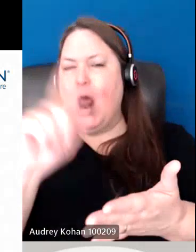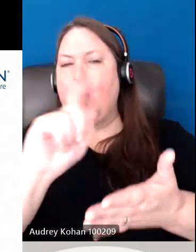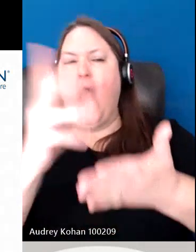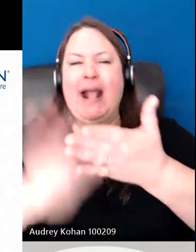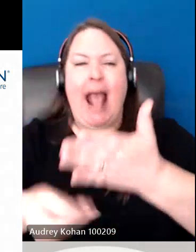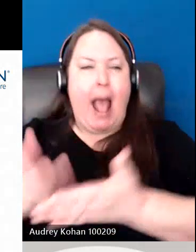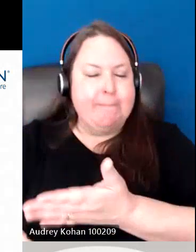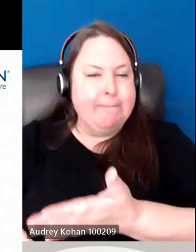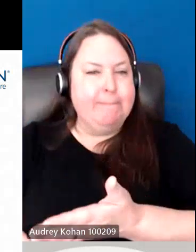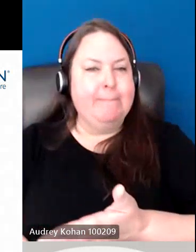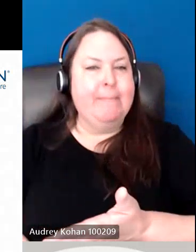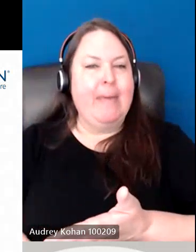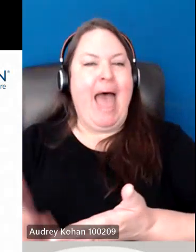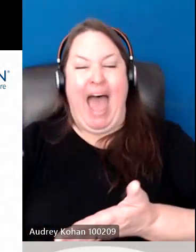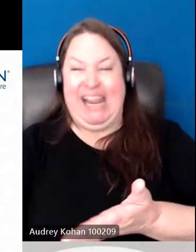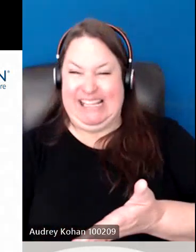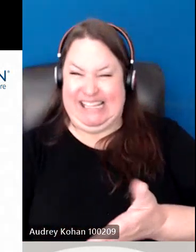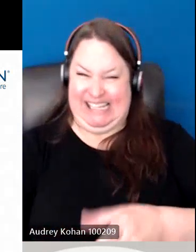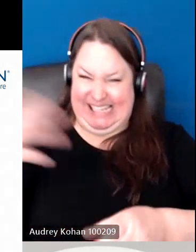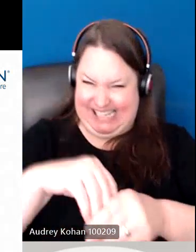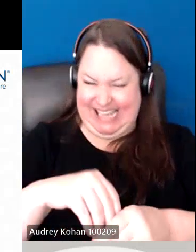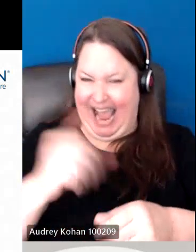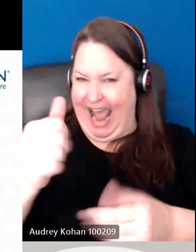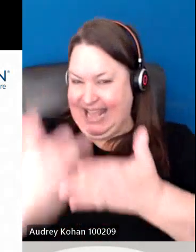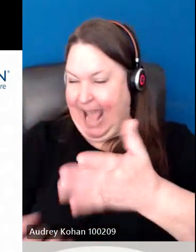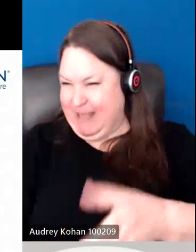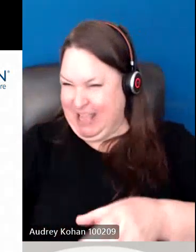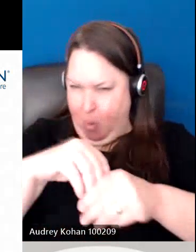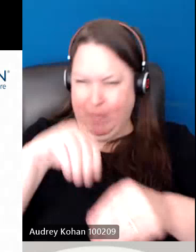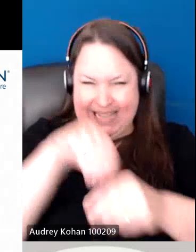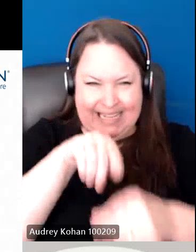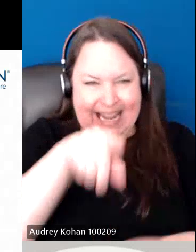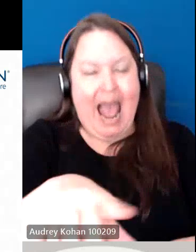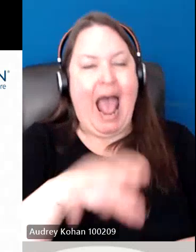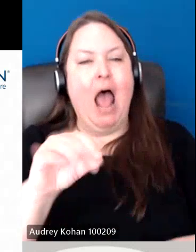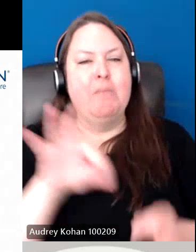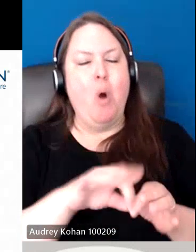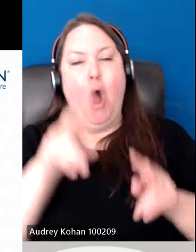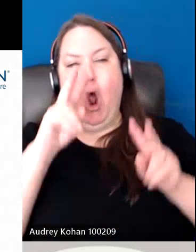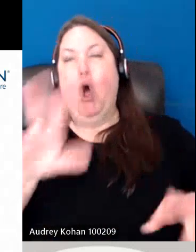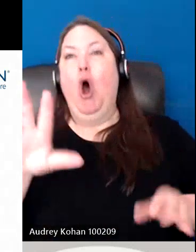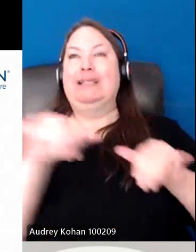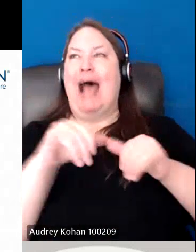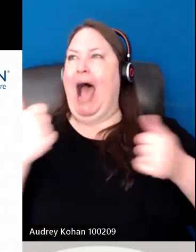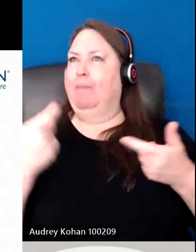and incorporate those into your policy but make sure you look at the size of your organization